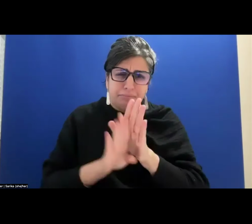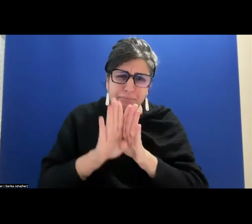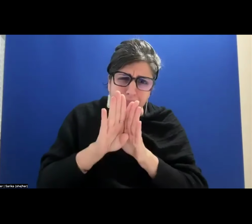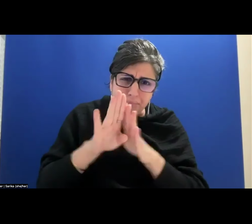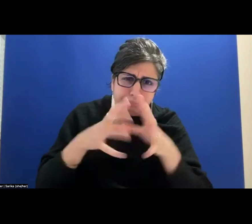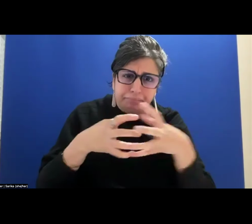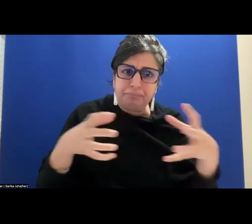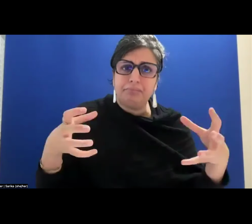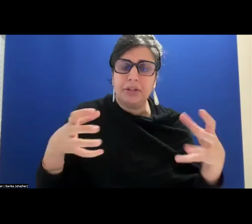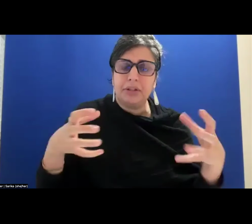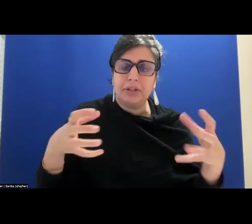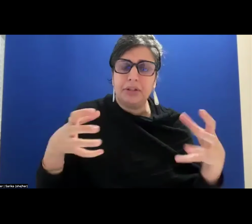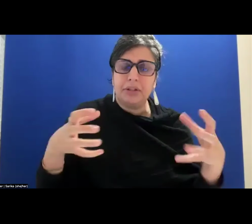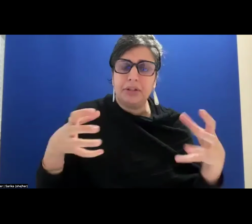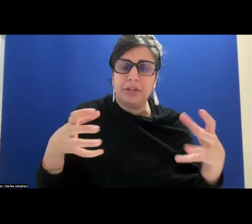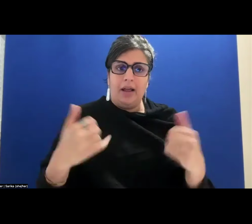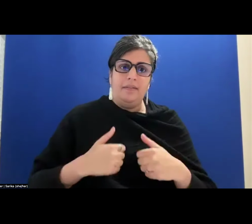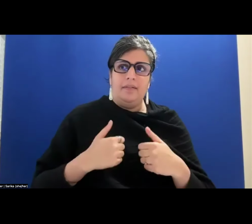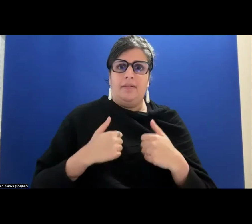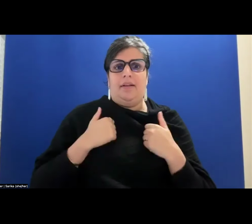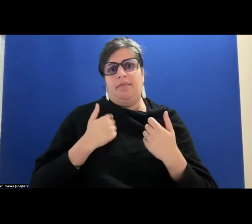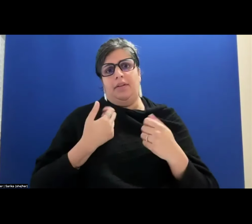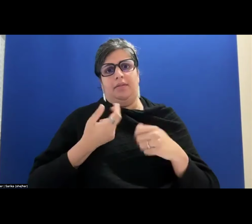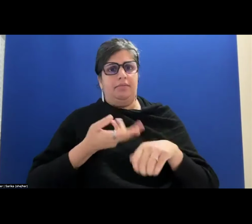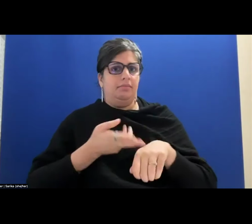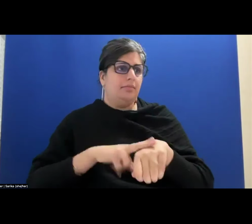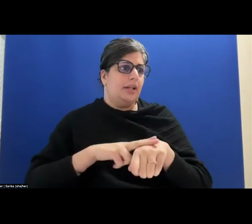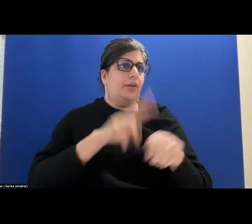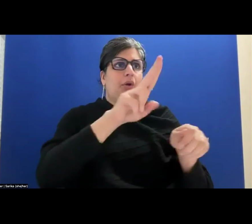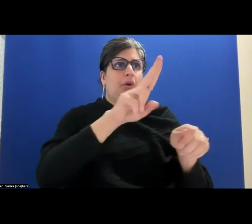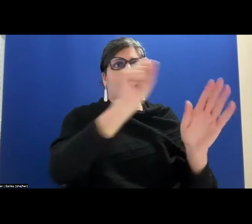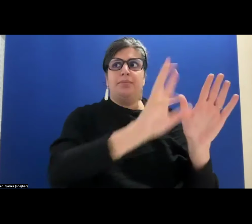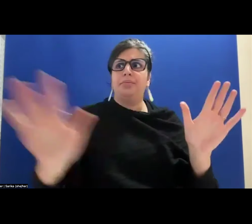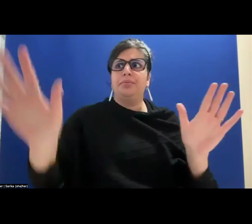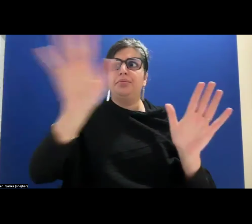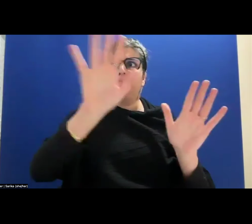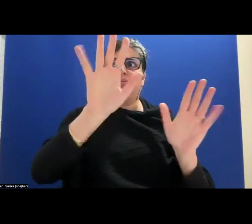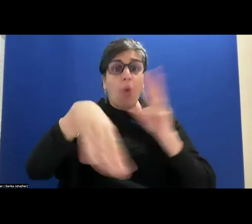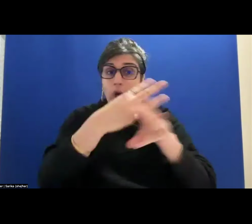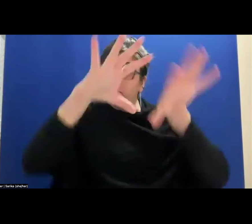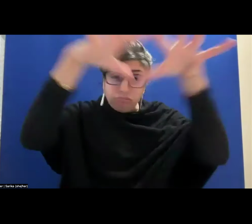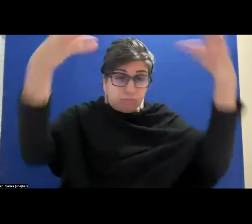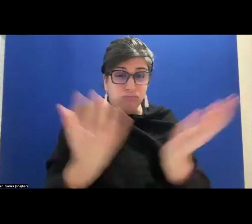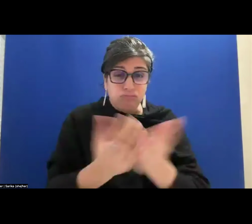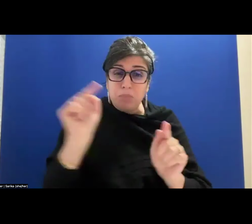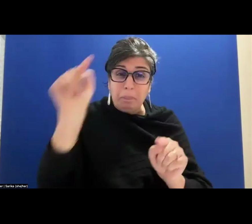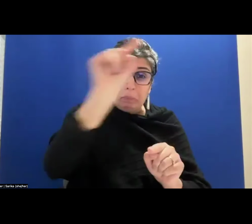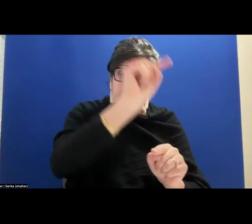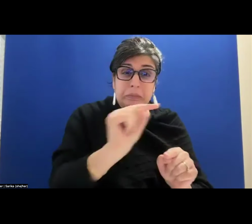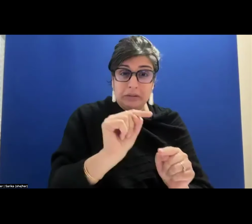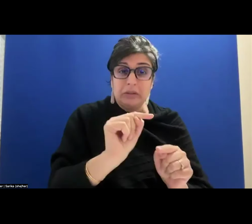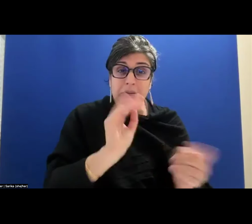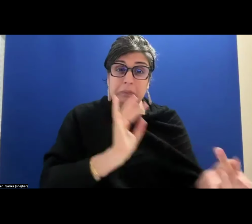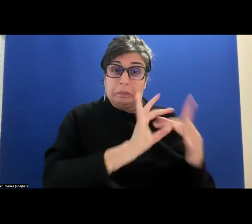and now live sort of nationally and internationally. I think part of our,